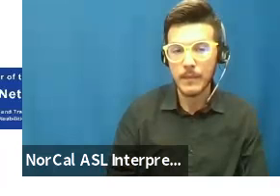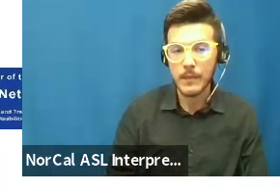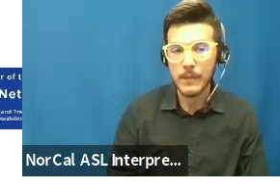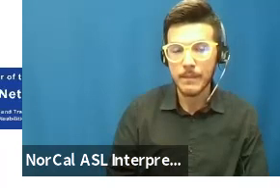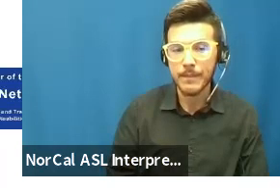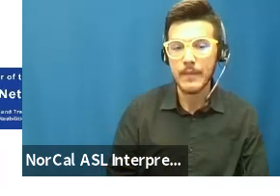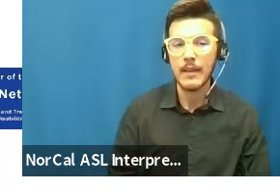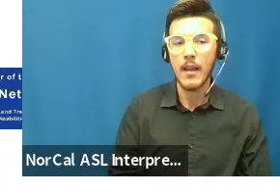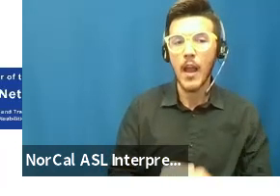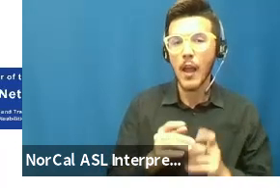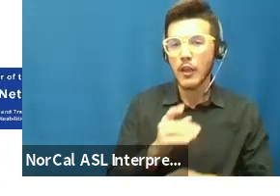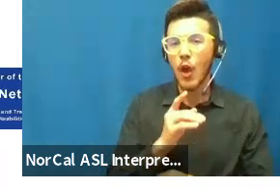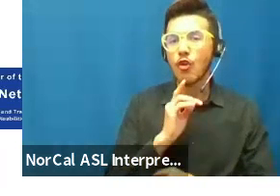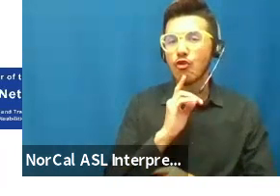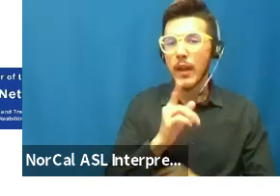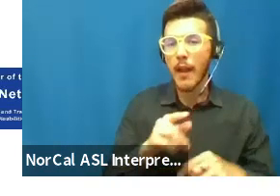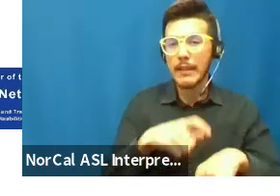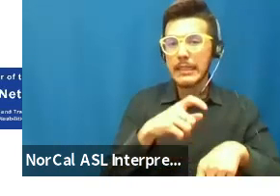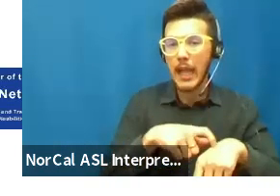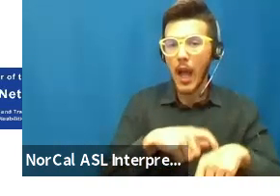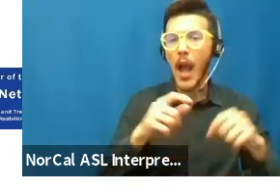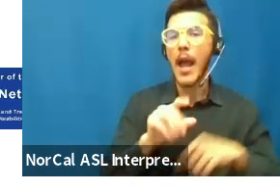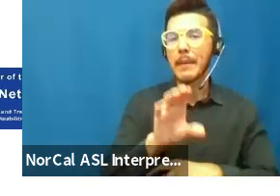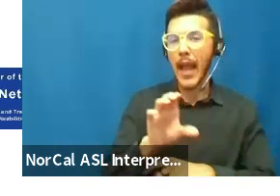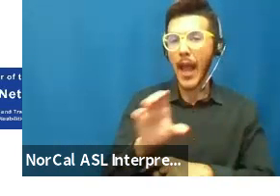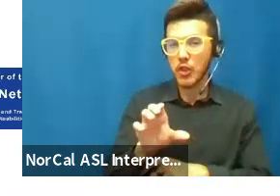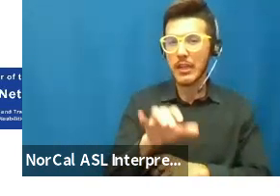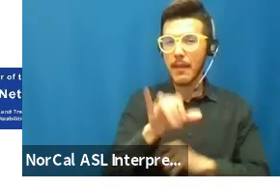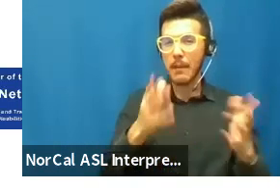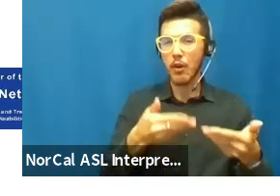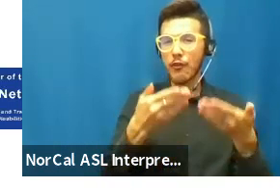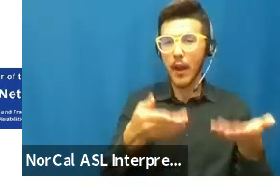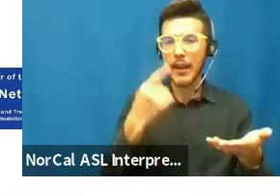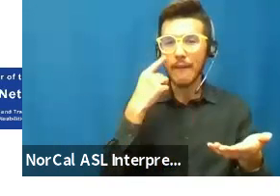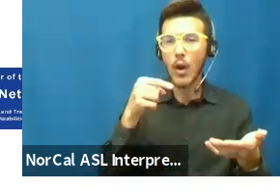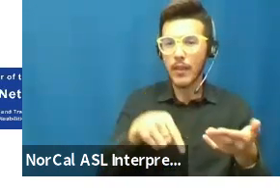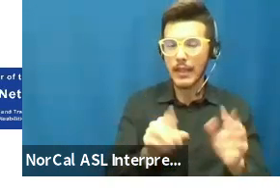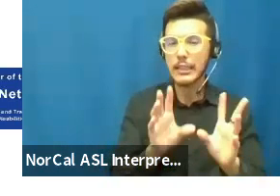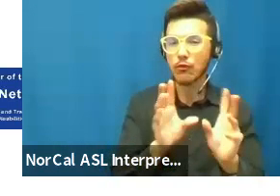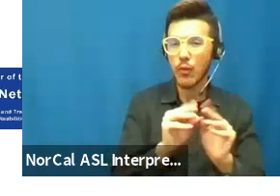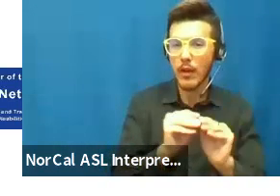Realtime captioning is provided for this webinar. The caption screen can be accessed by choosing